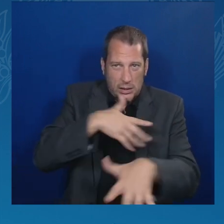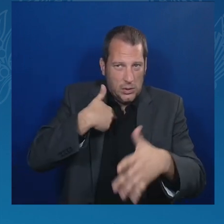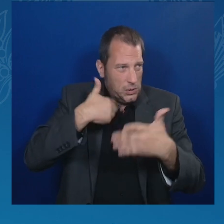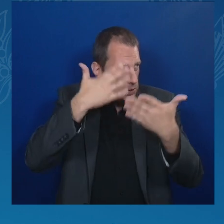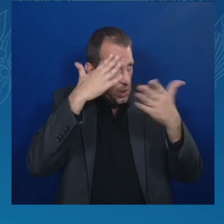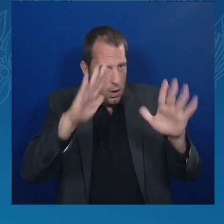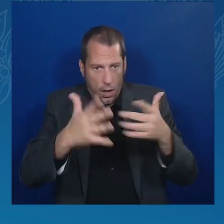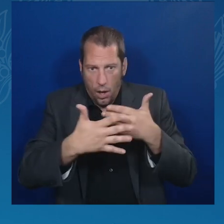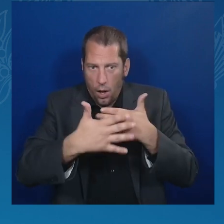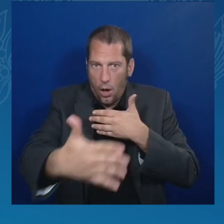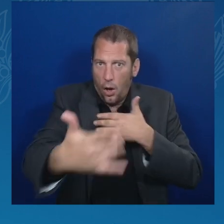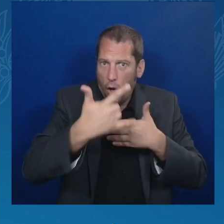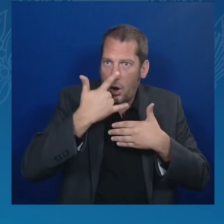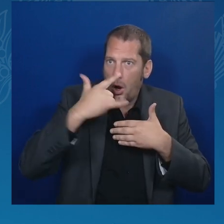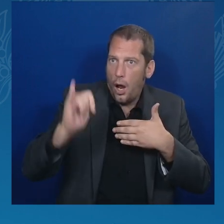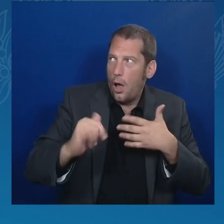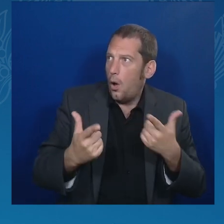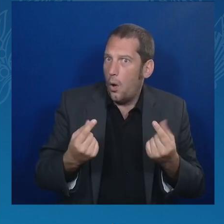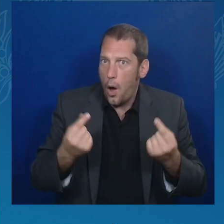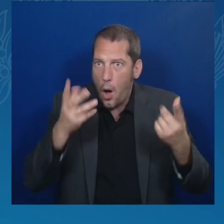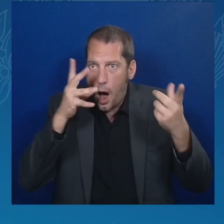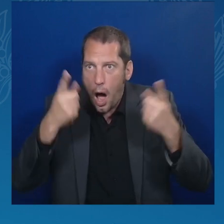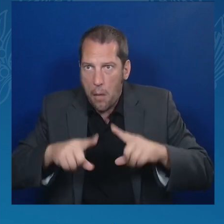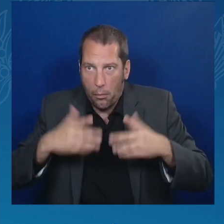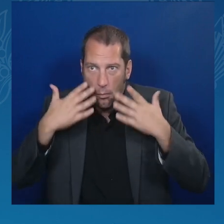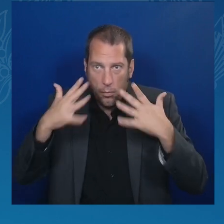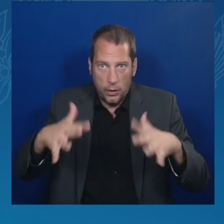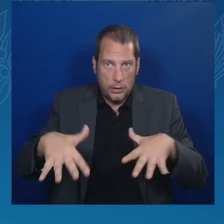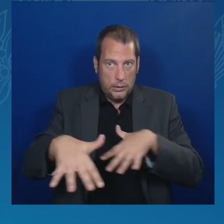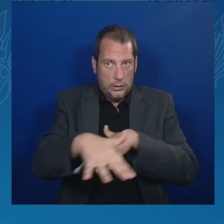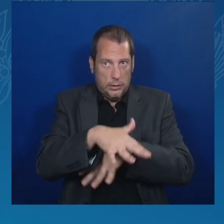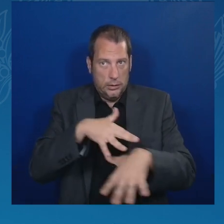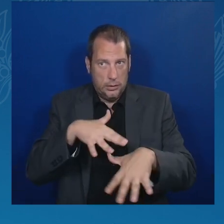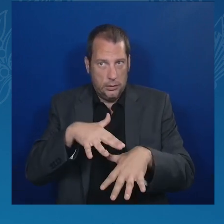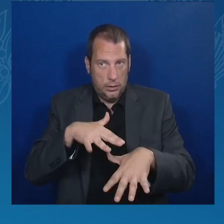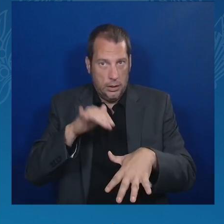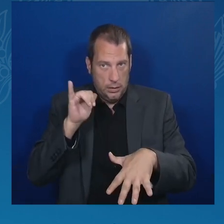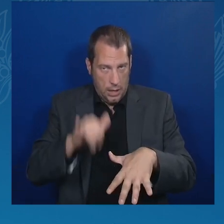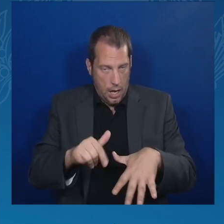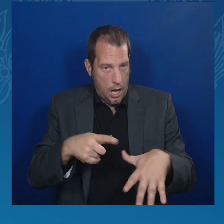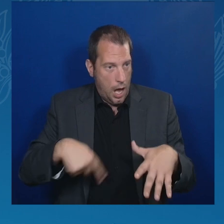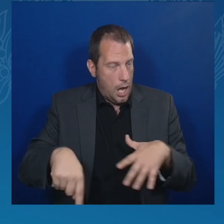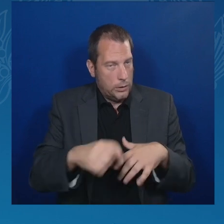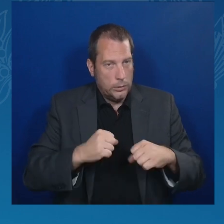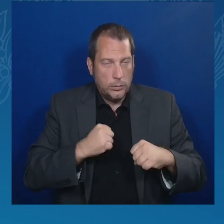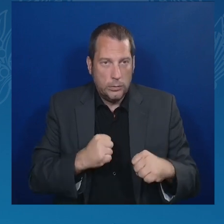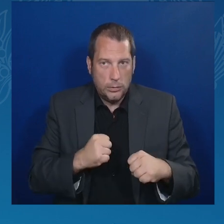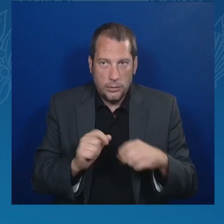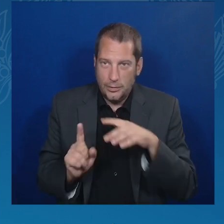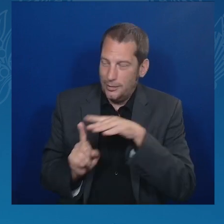And Elena is one of them. And I thank you so very much. Thank you.